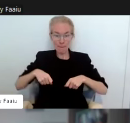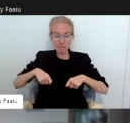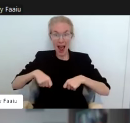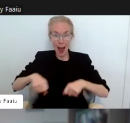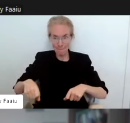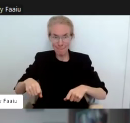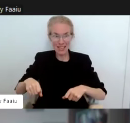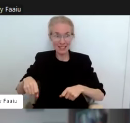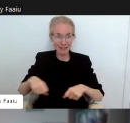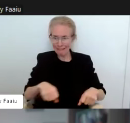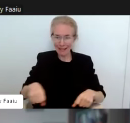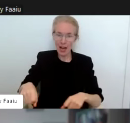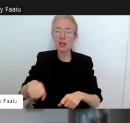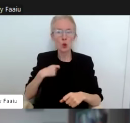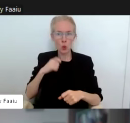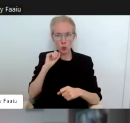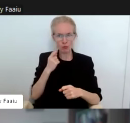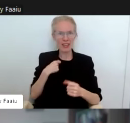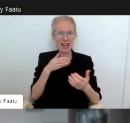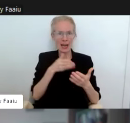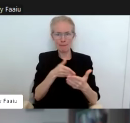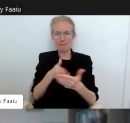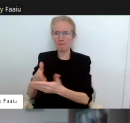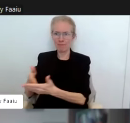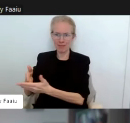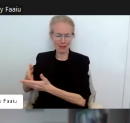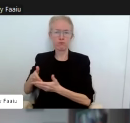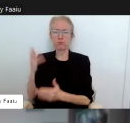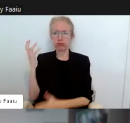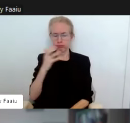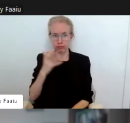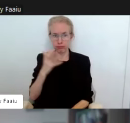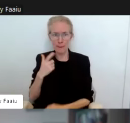long it takes until you get sore wrists from manoeuvring the buggy